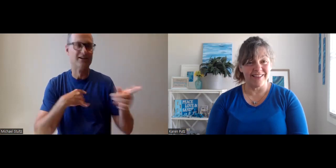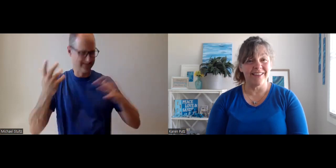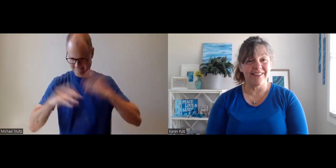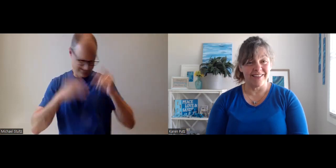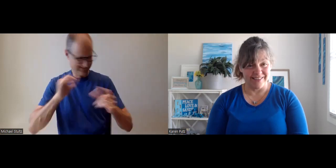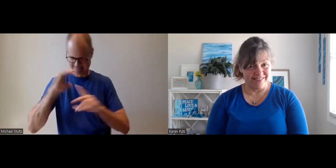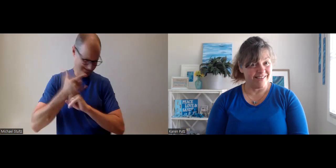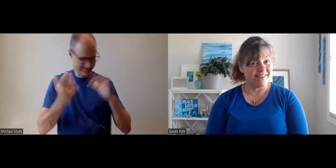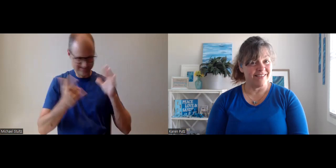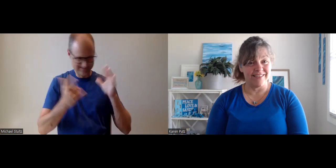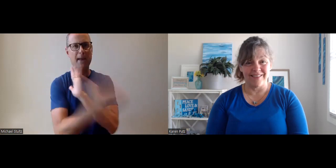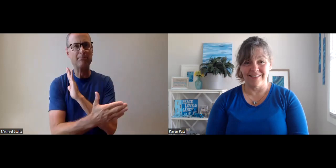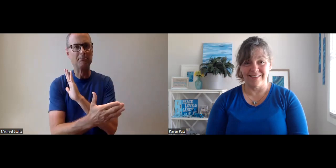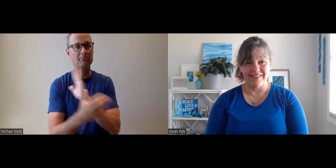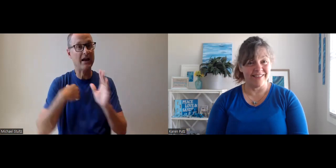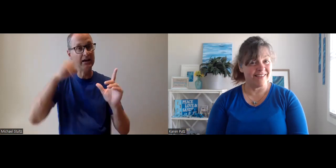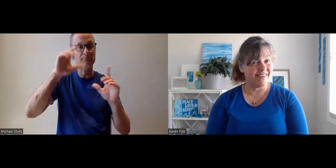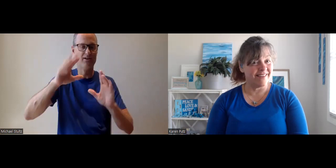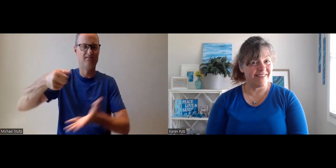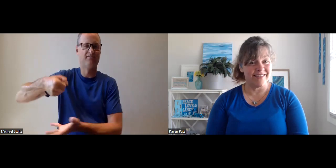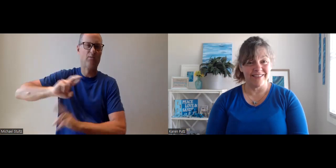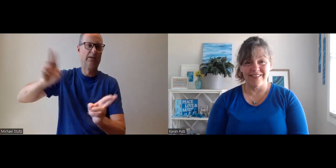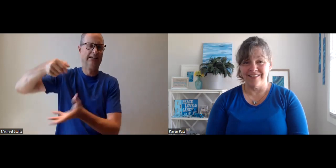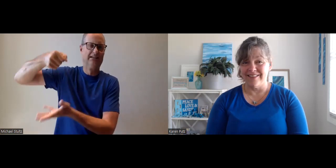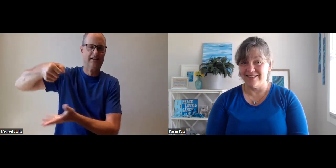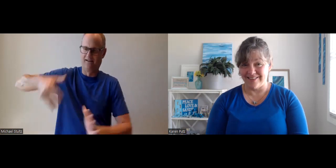just take out, um, the photos. It would be very bad moment.